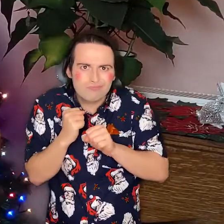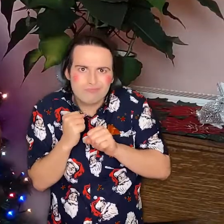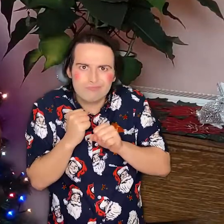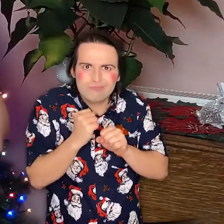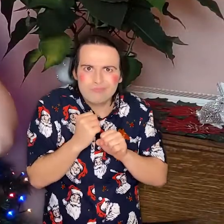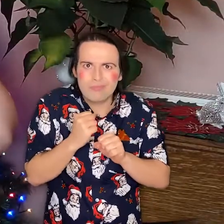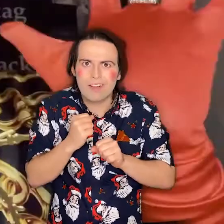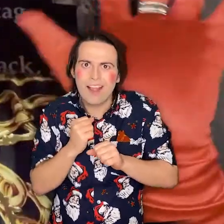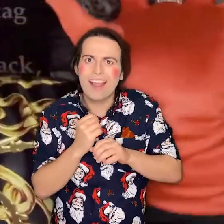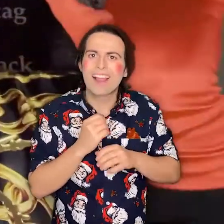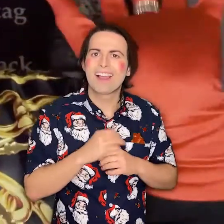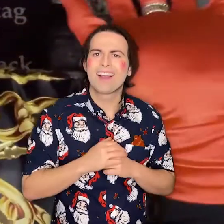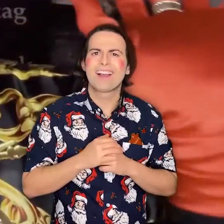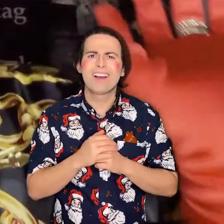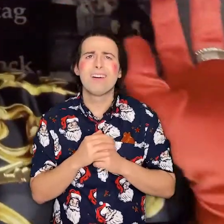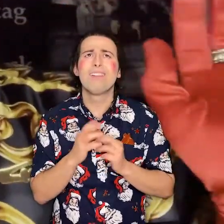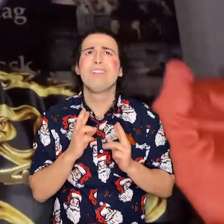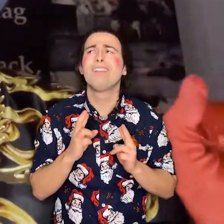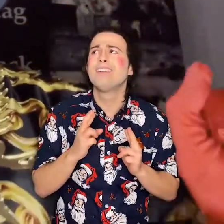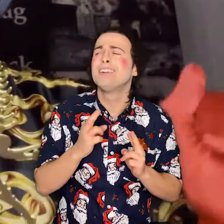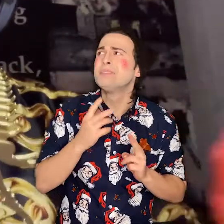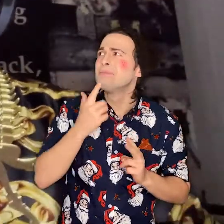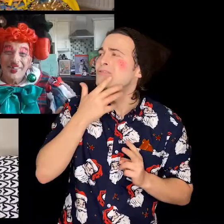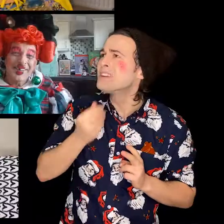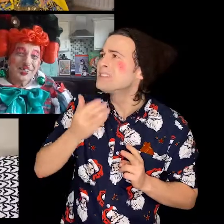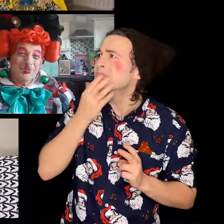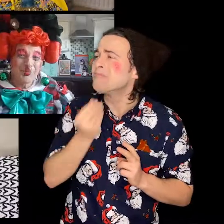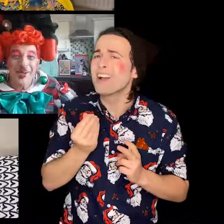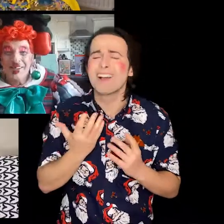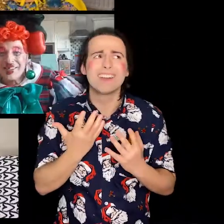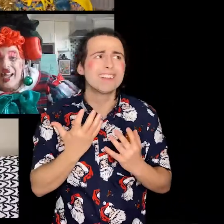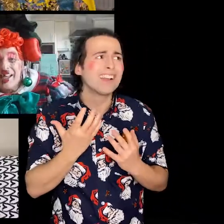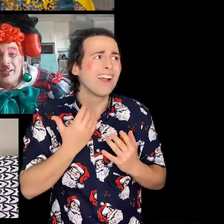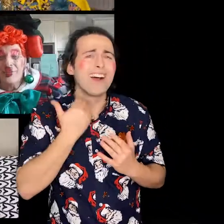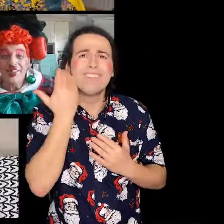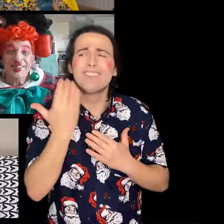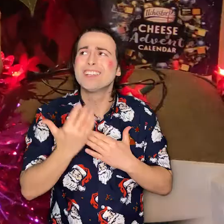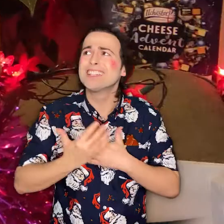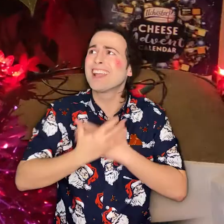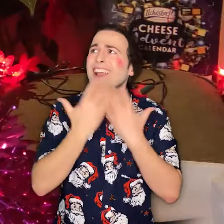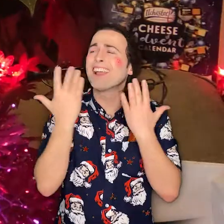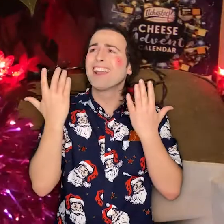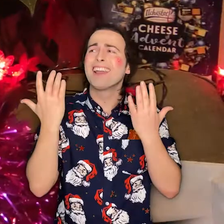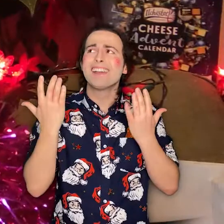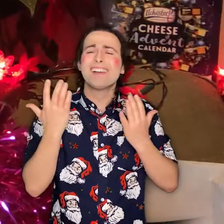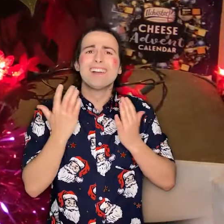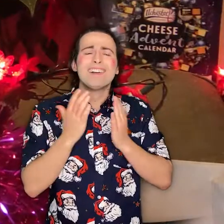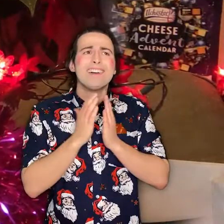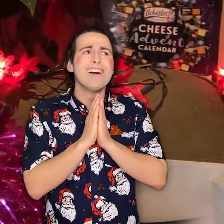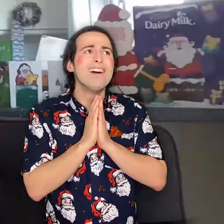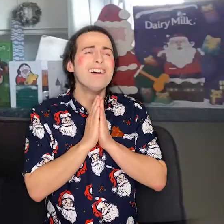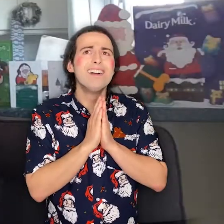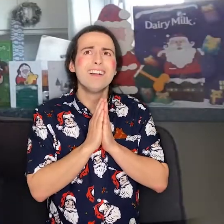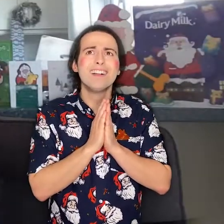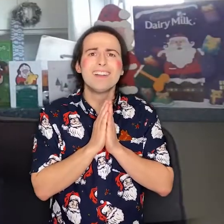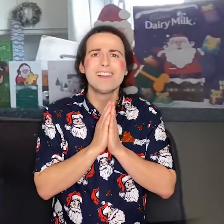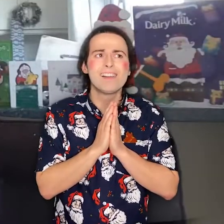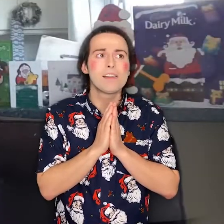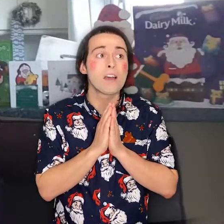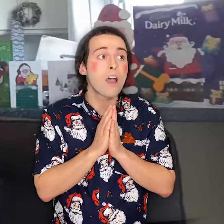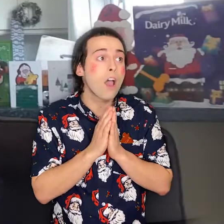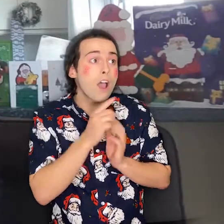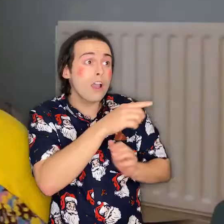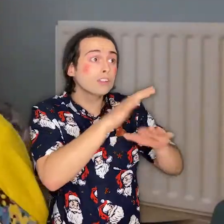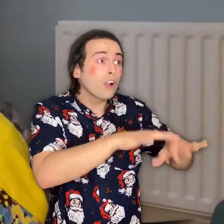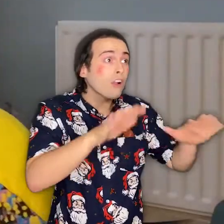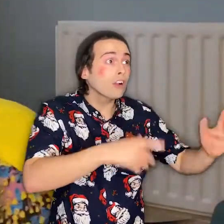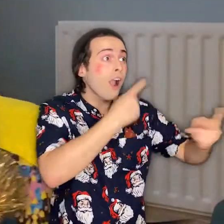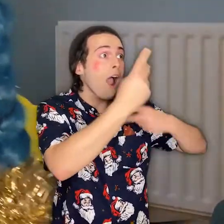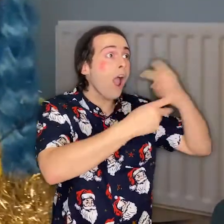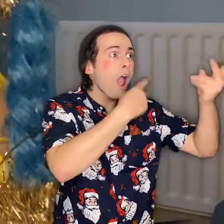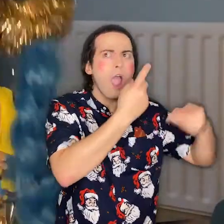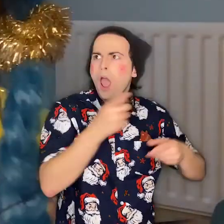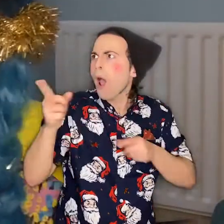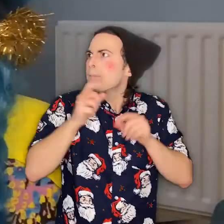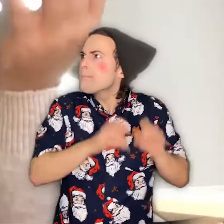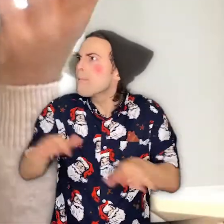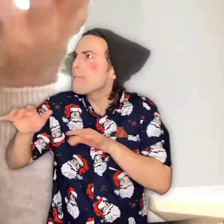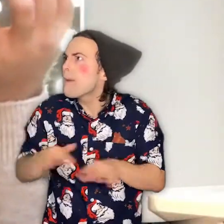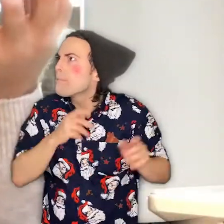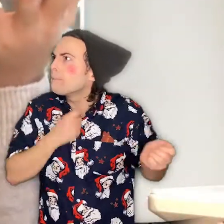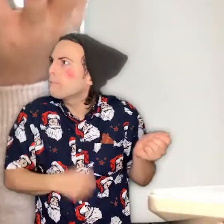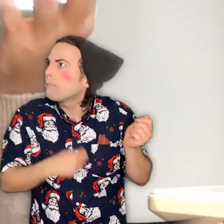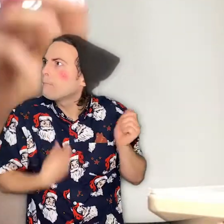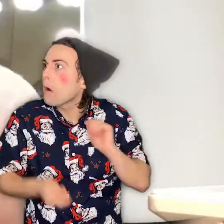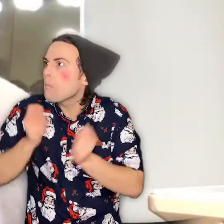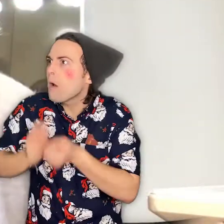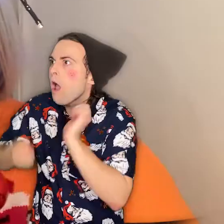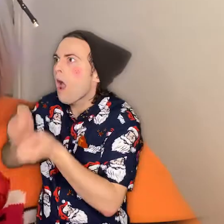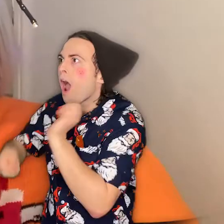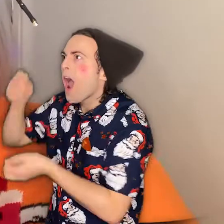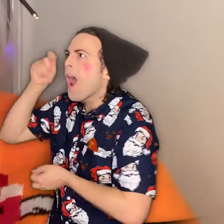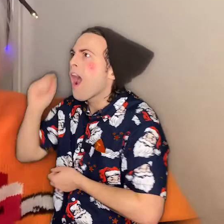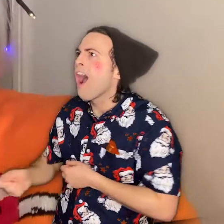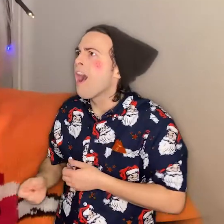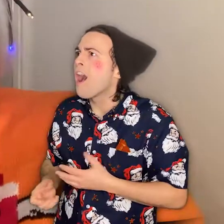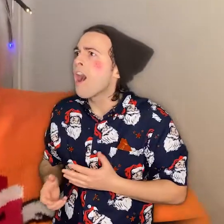Well i wish it could be Christmas everyday. When the kids start singing and the band begins to play